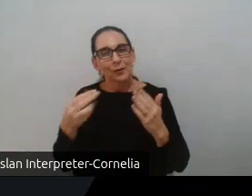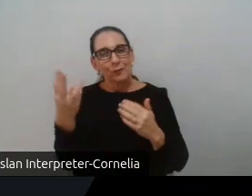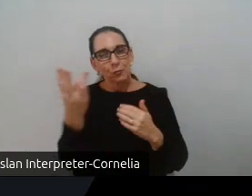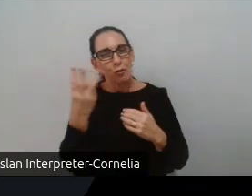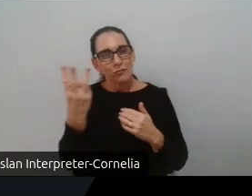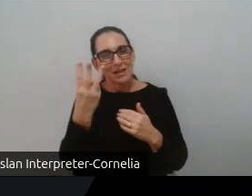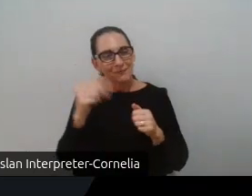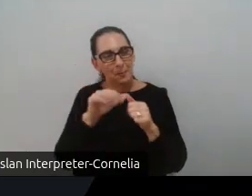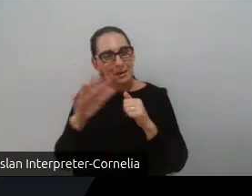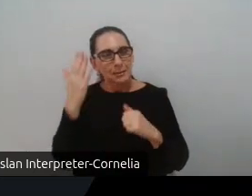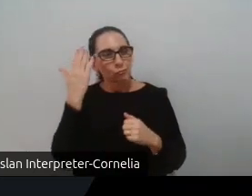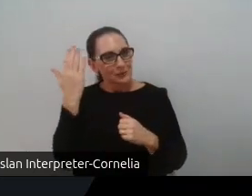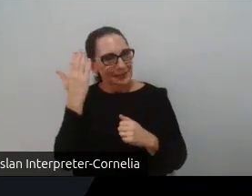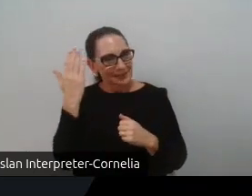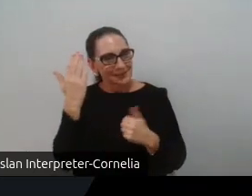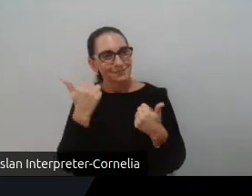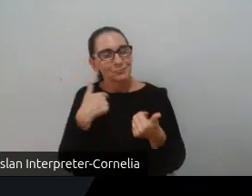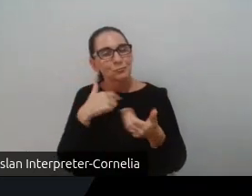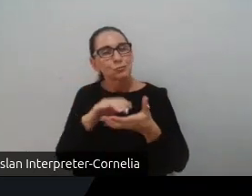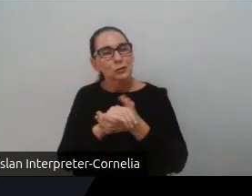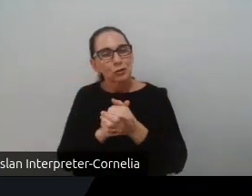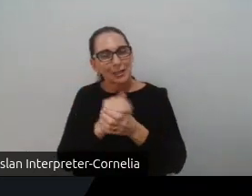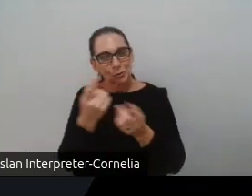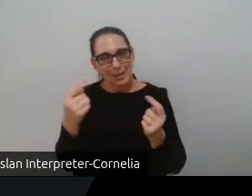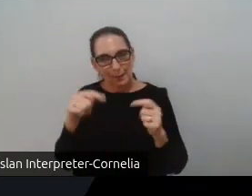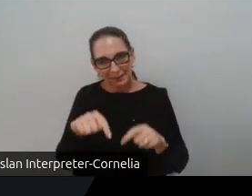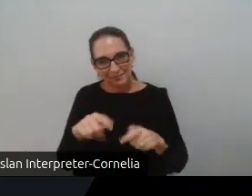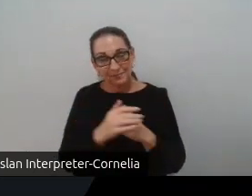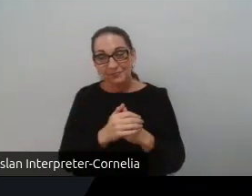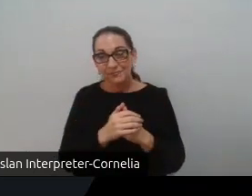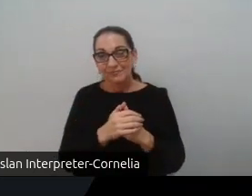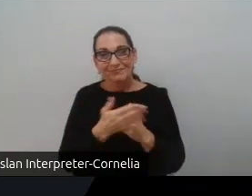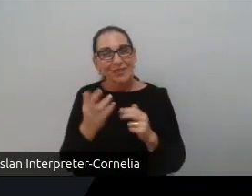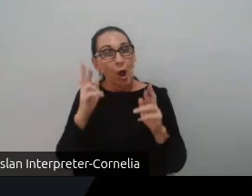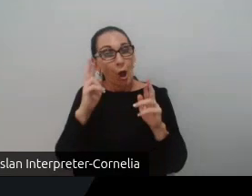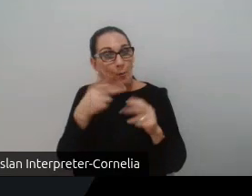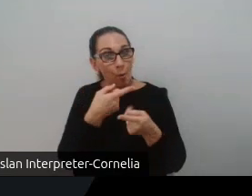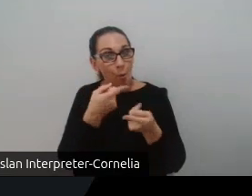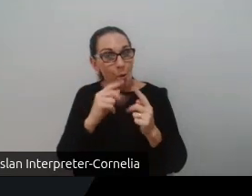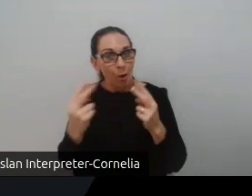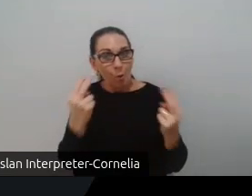presenters today. Really appreciate you being here and I hope everyone um watching today got some